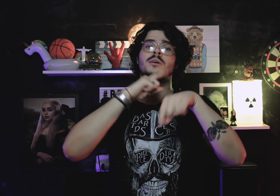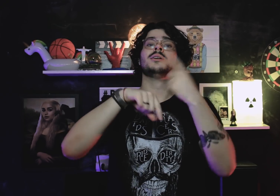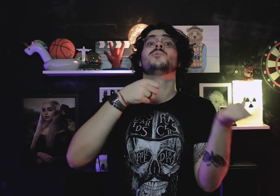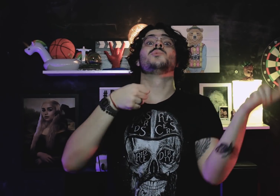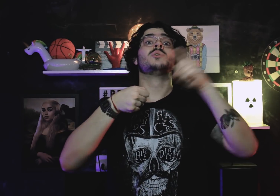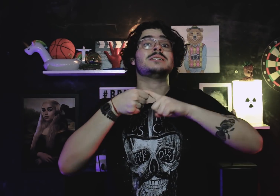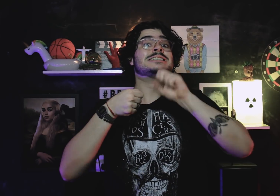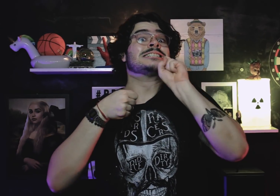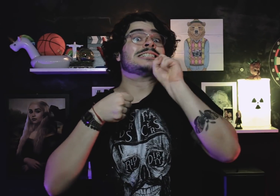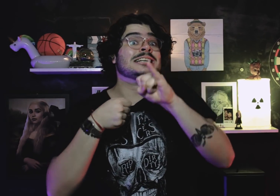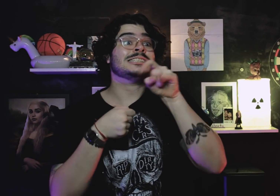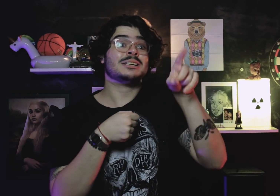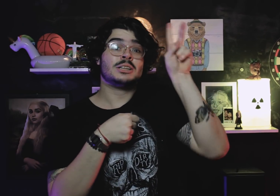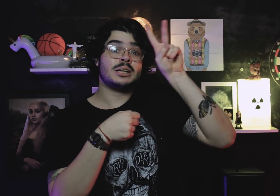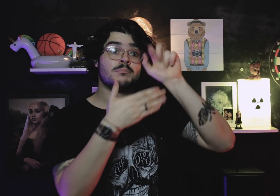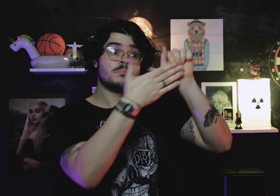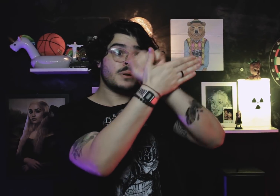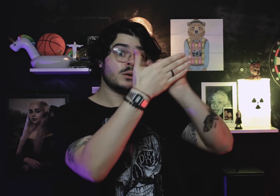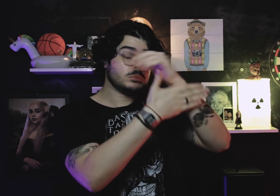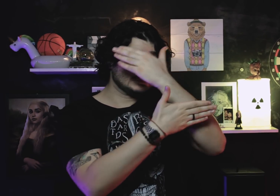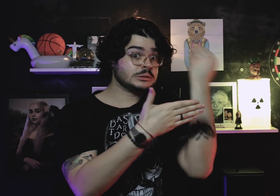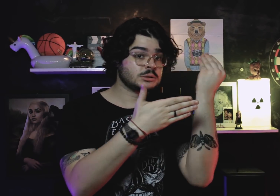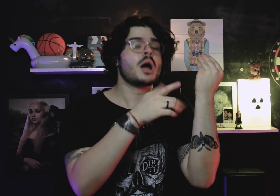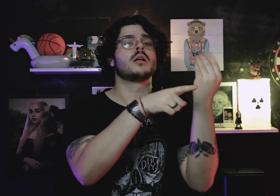and when its history is almost forgotten,